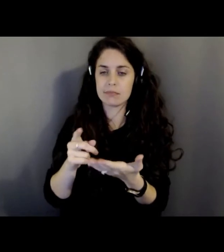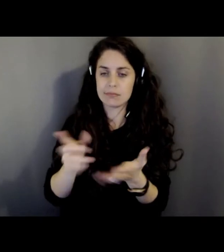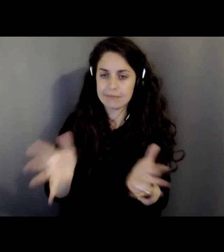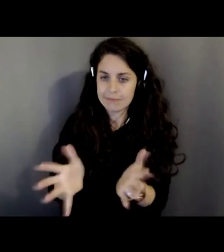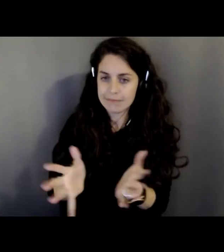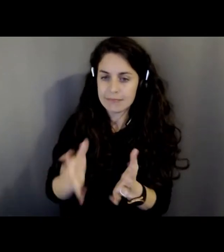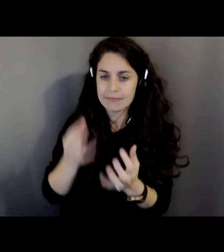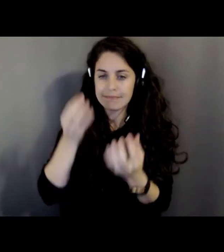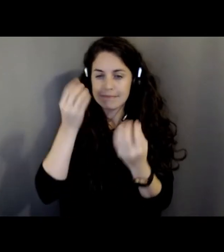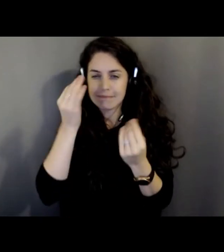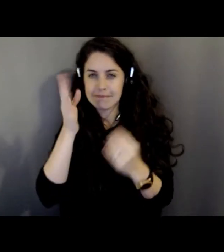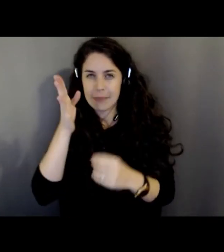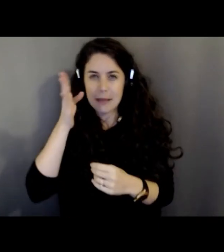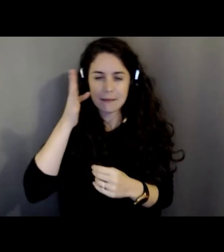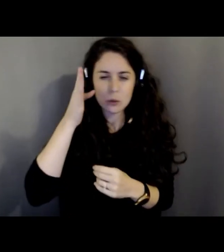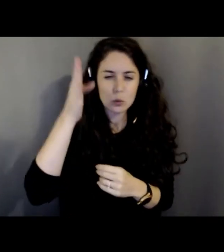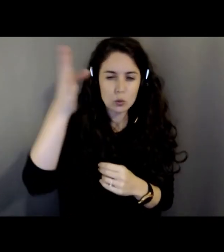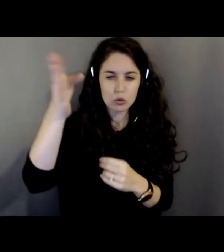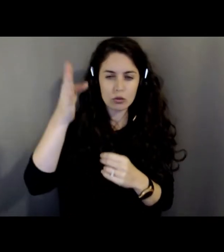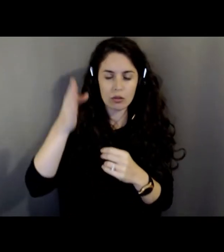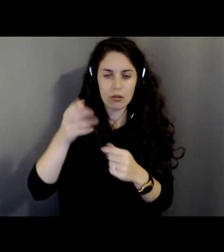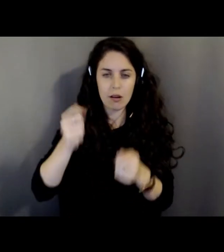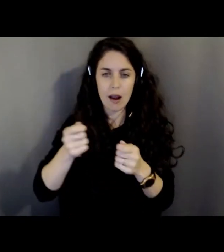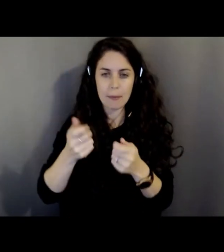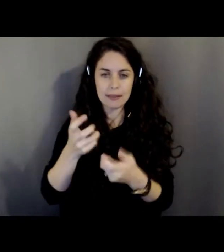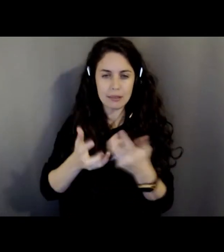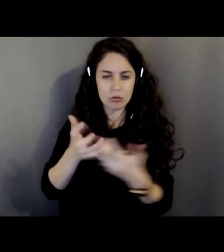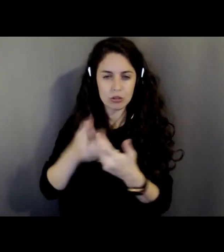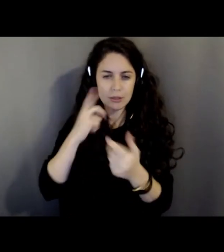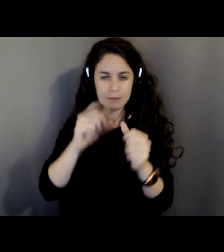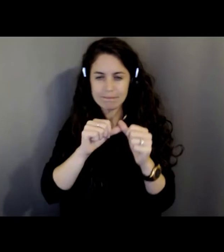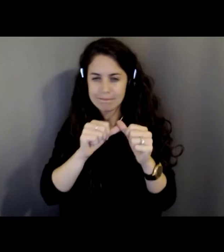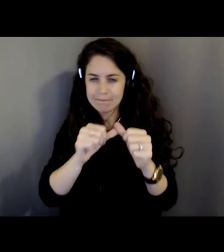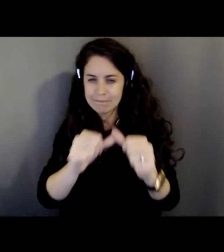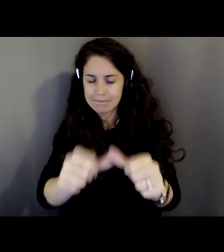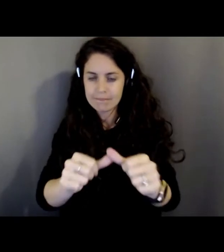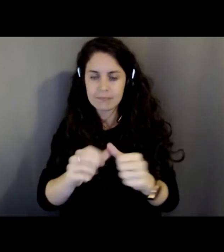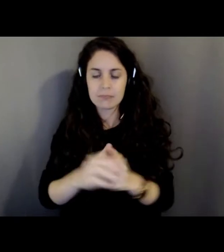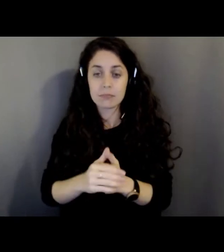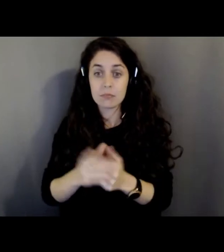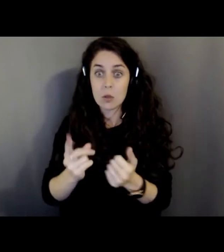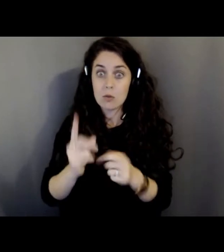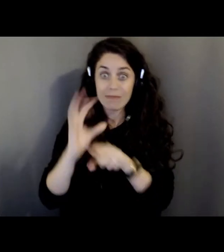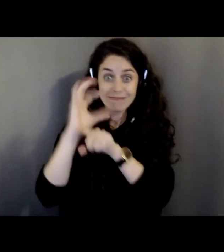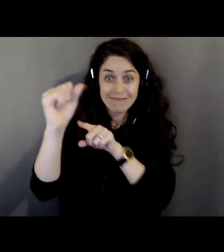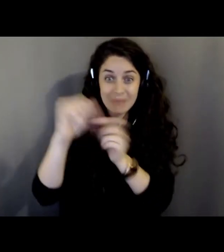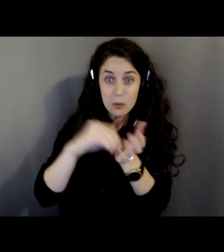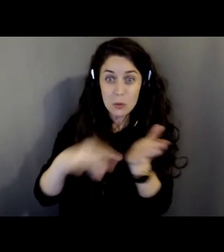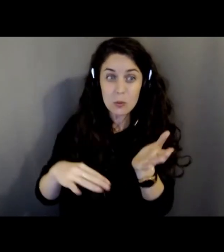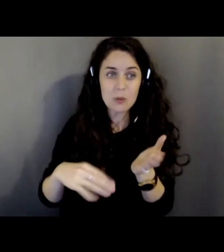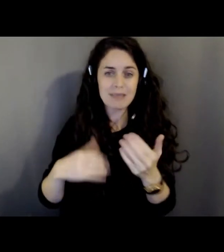accommodations what will they need to be a great student, to have fun, to be involved in